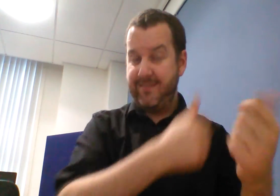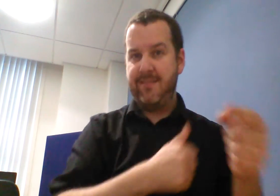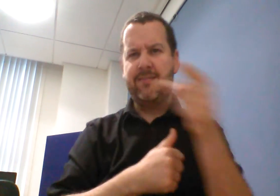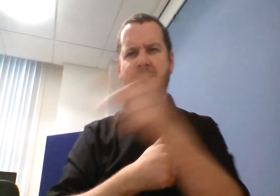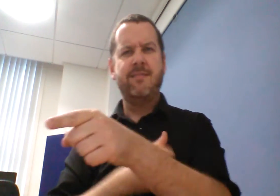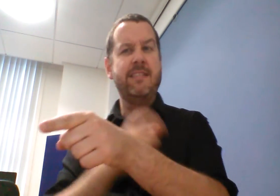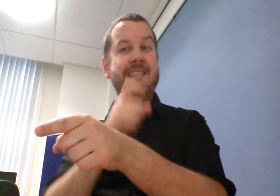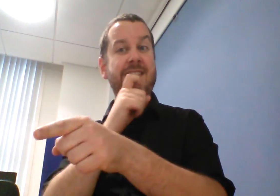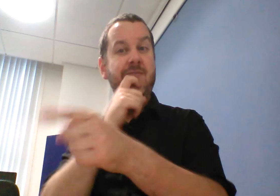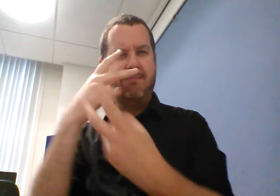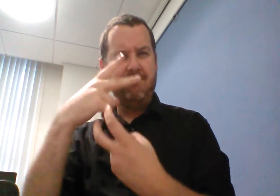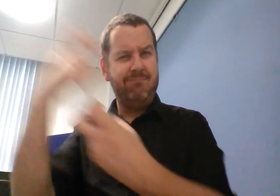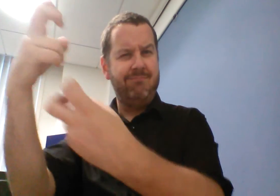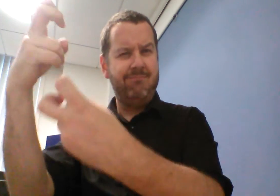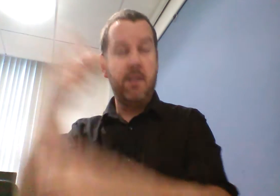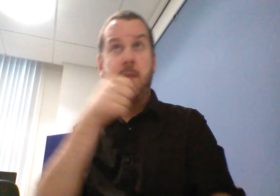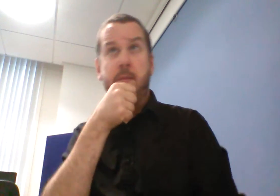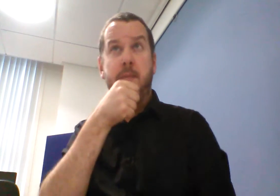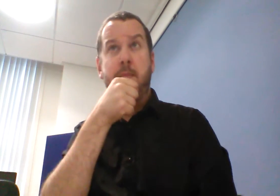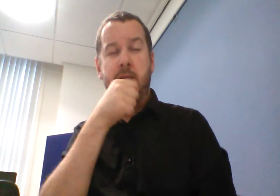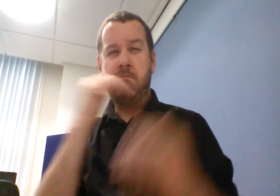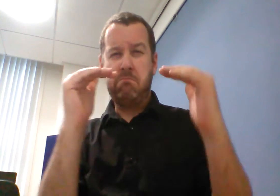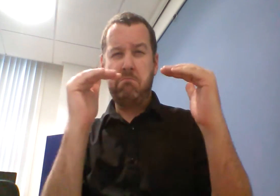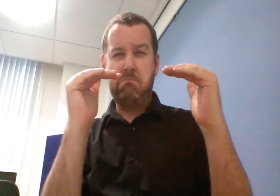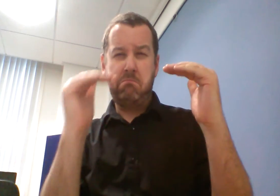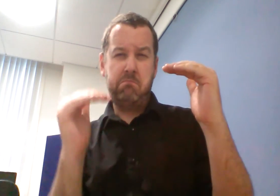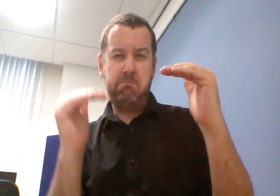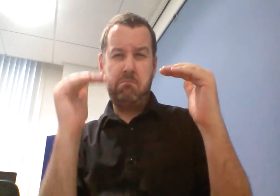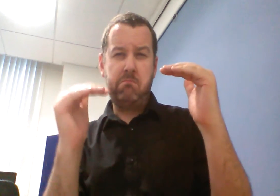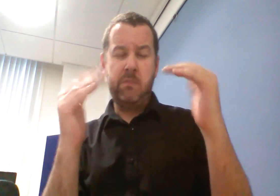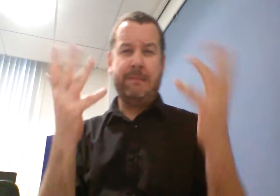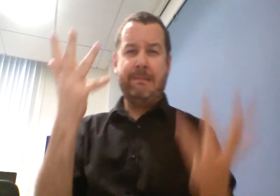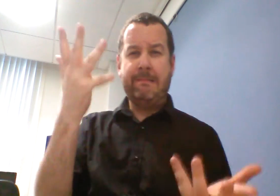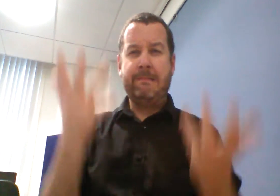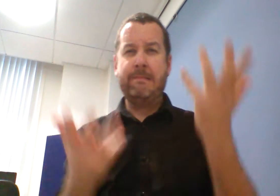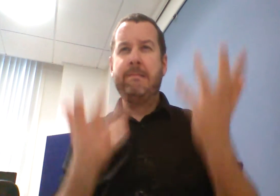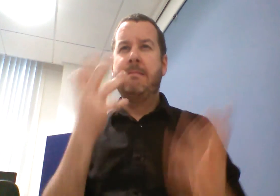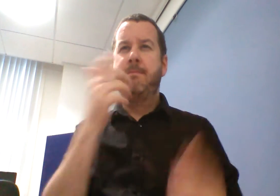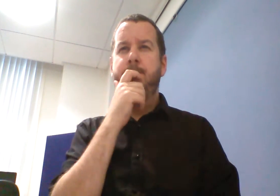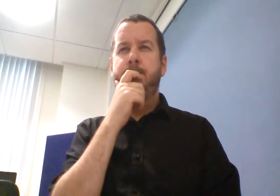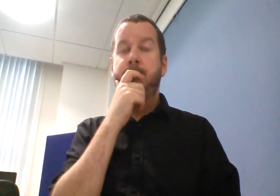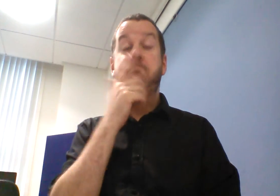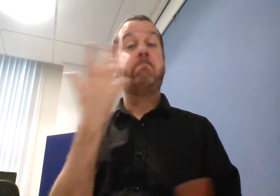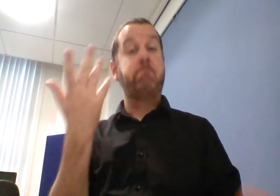but would hearing audiences enjoy and appreciate it as much - or a little bit less?